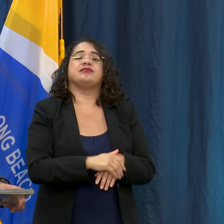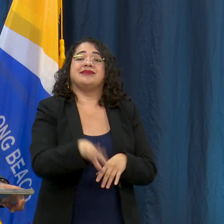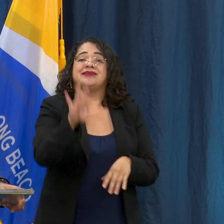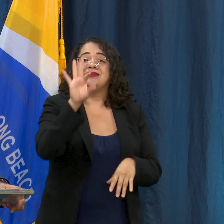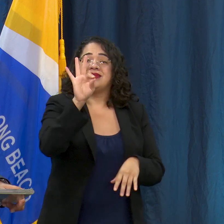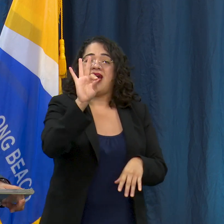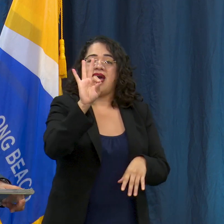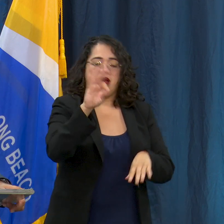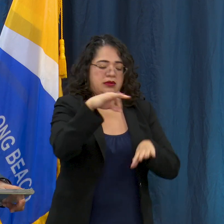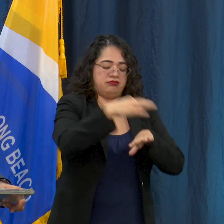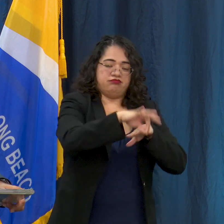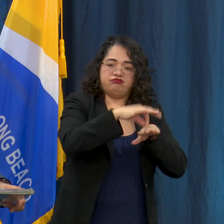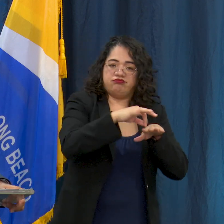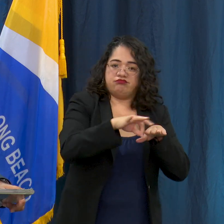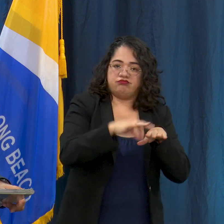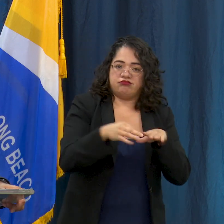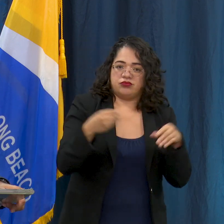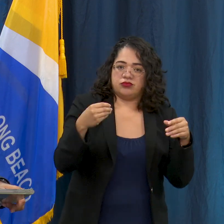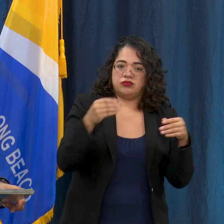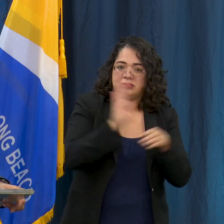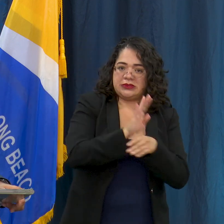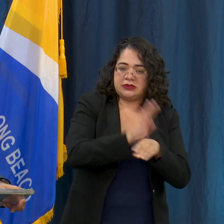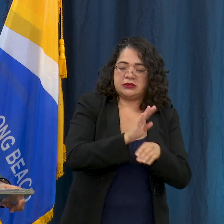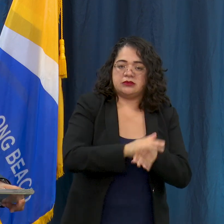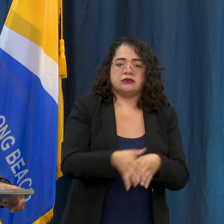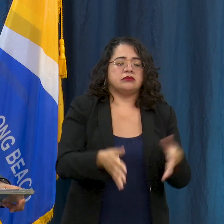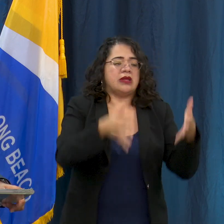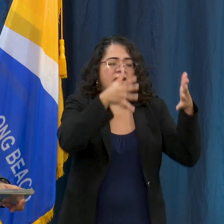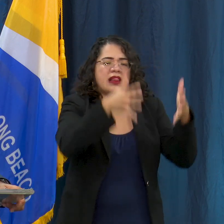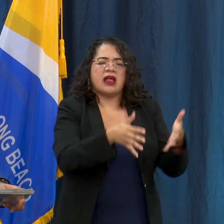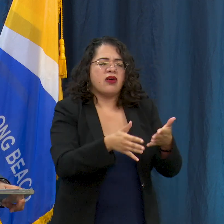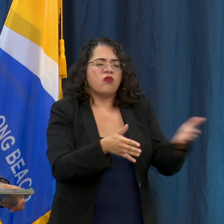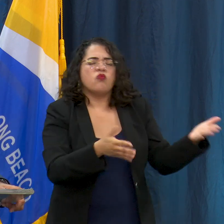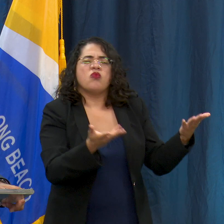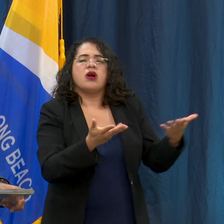salons, the remaining were a combination of retail, barber shops, and markets